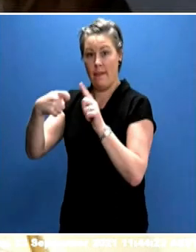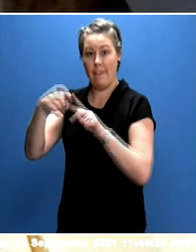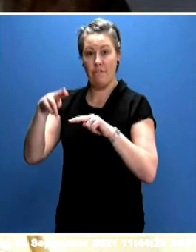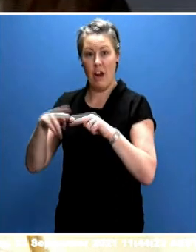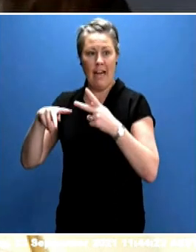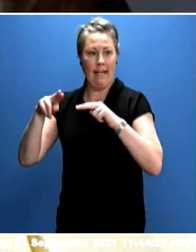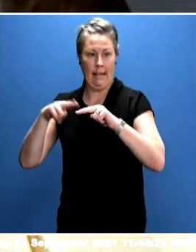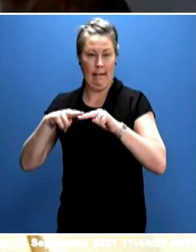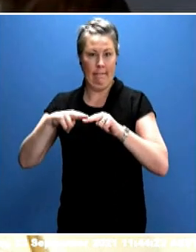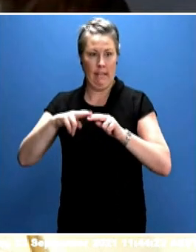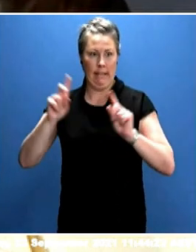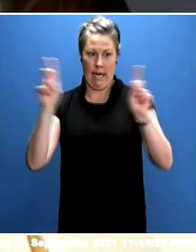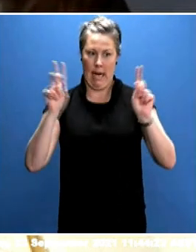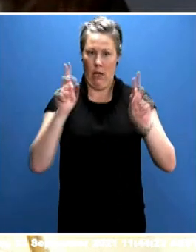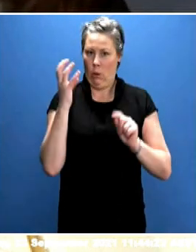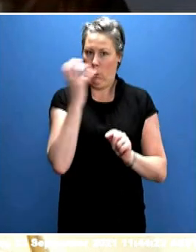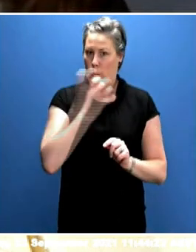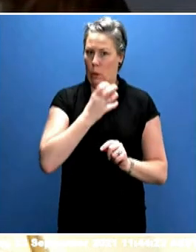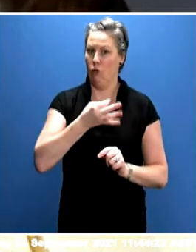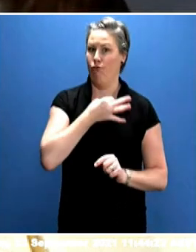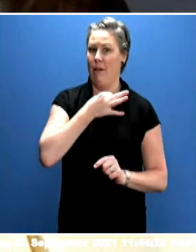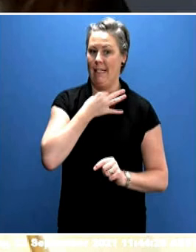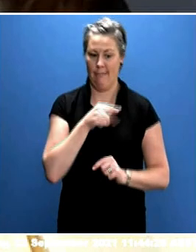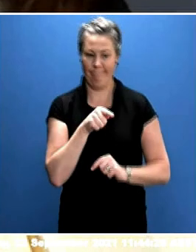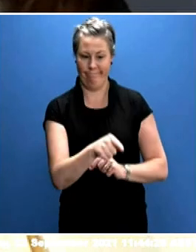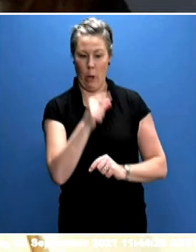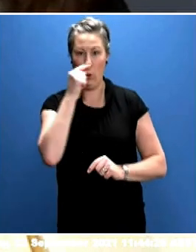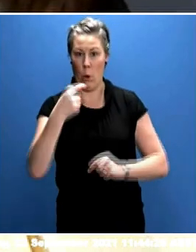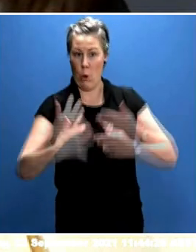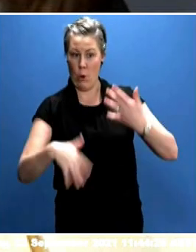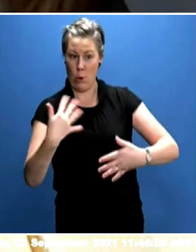immediate and substantial risk of the child causing significant harm to the